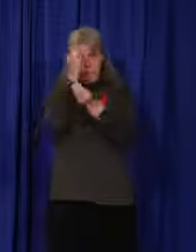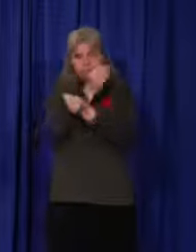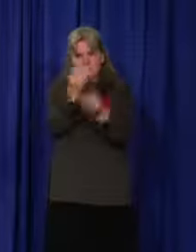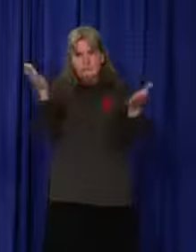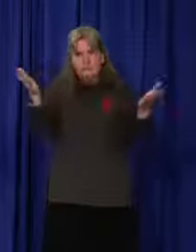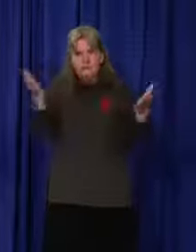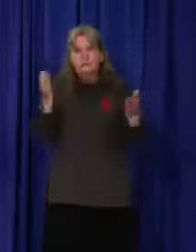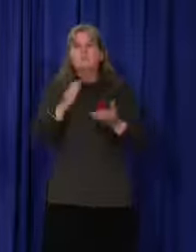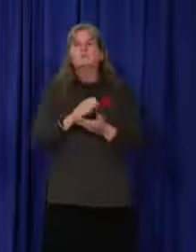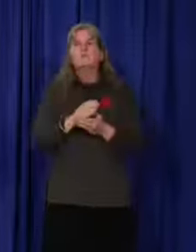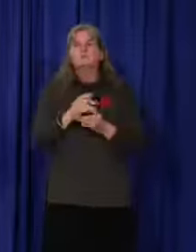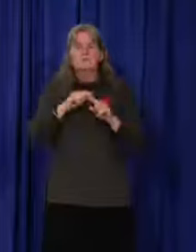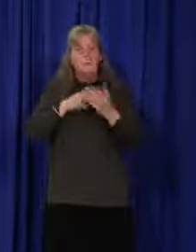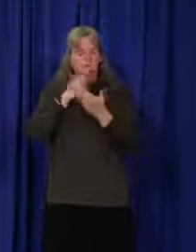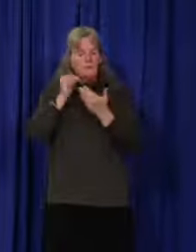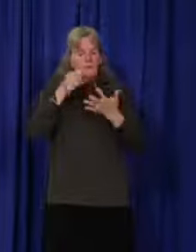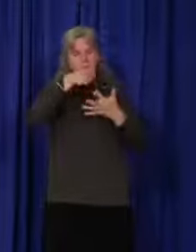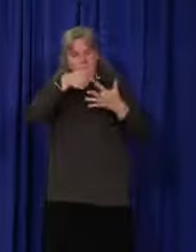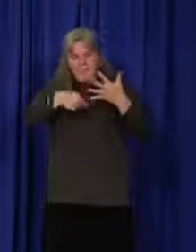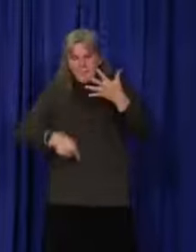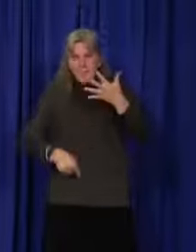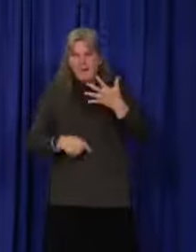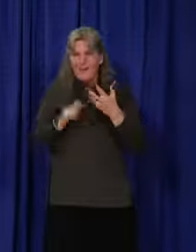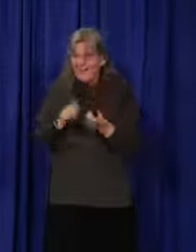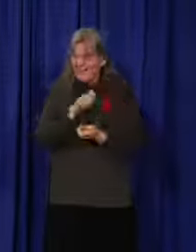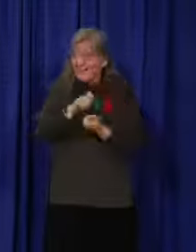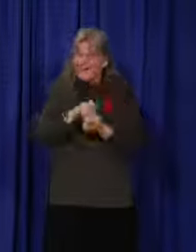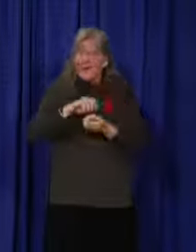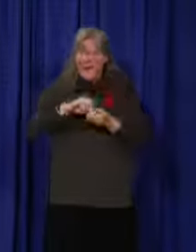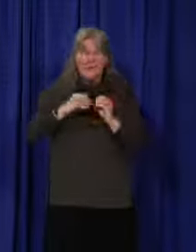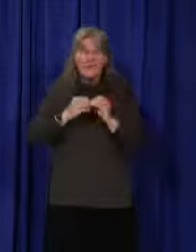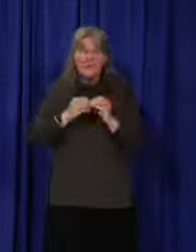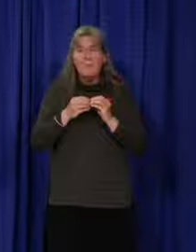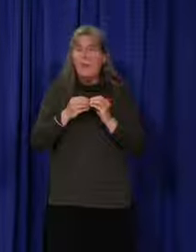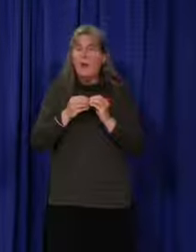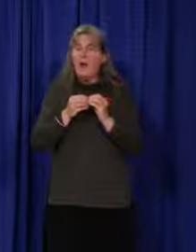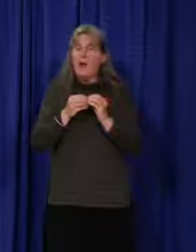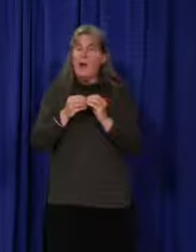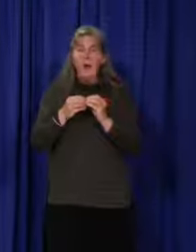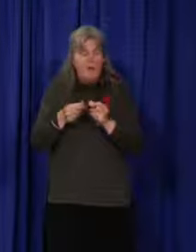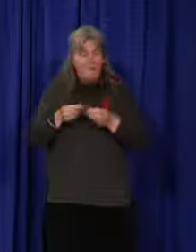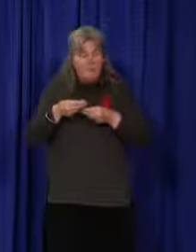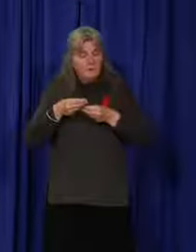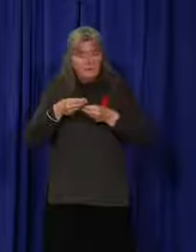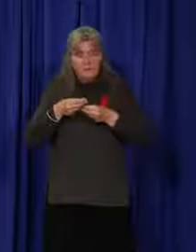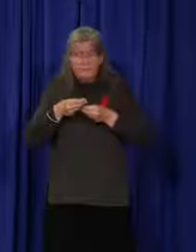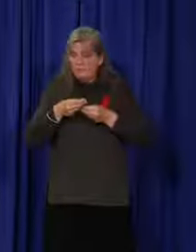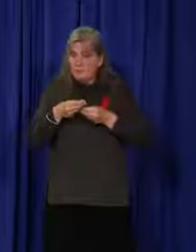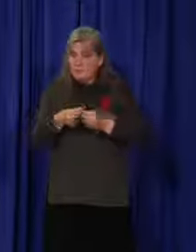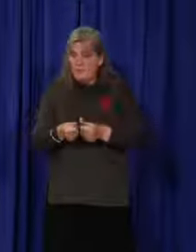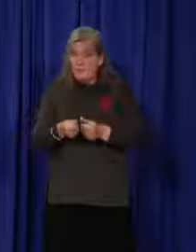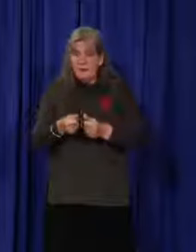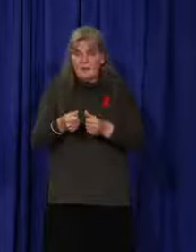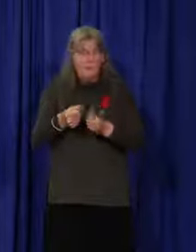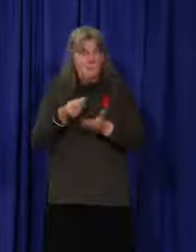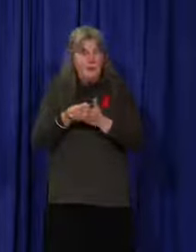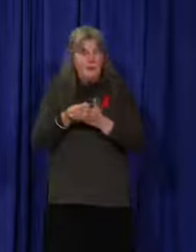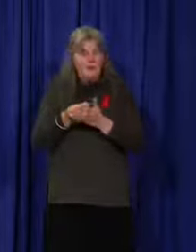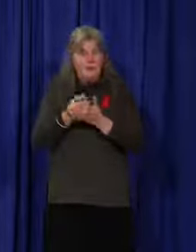which will help us to identify those specific costs to health and social services. Thank you. A followup question, Tim.